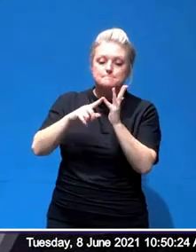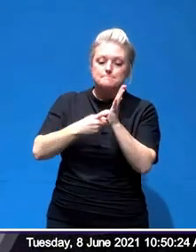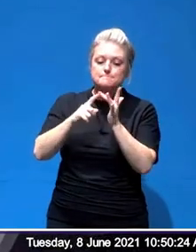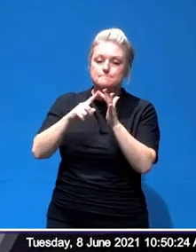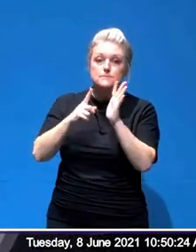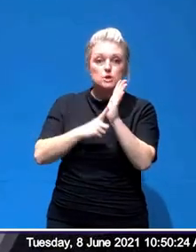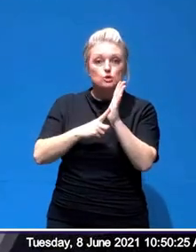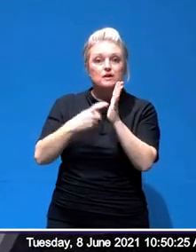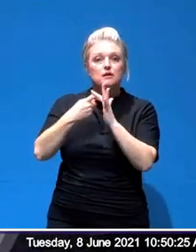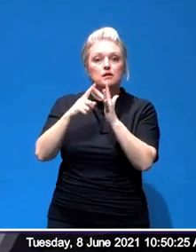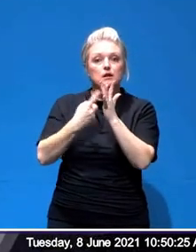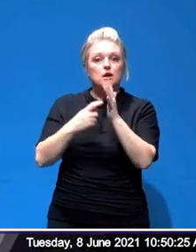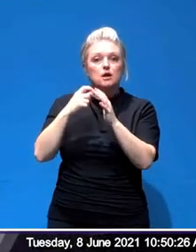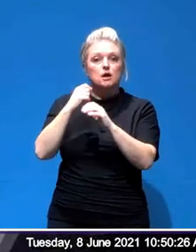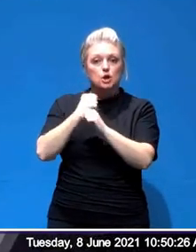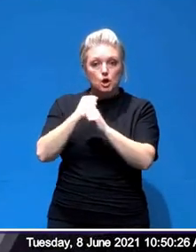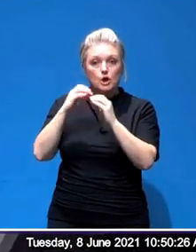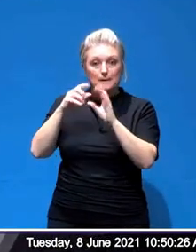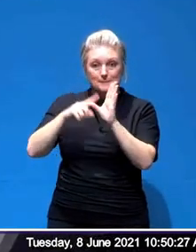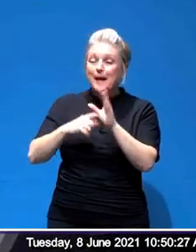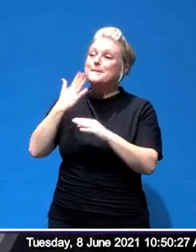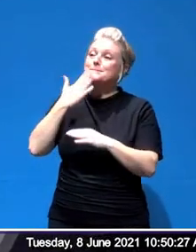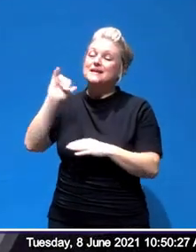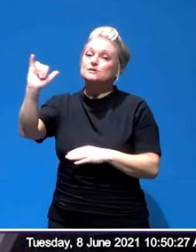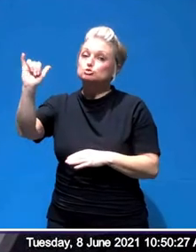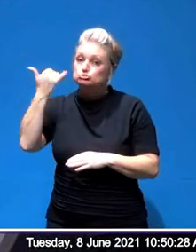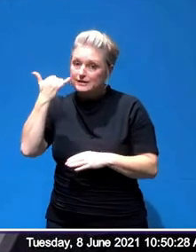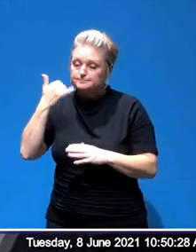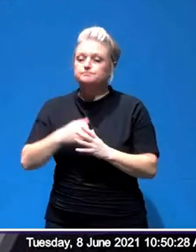We arranged to meet Muriel, Carolyn Warren, the Area Manager,